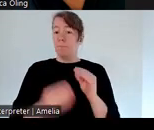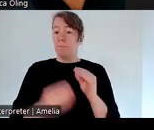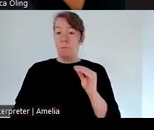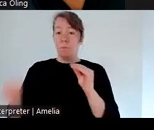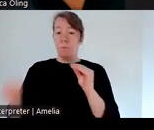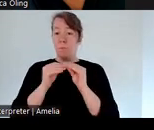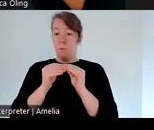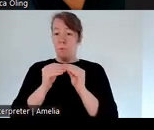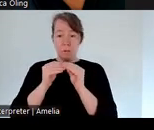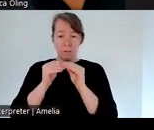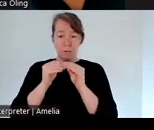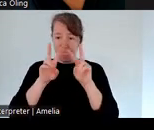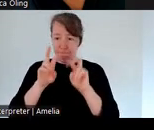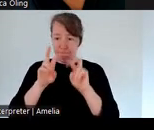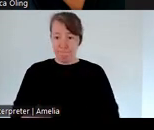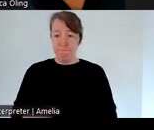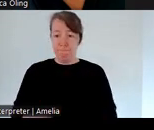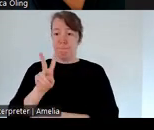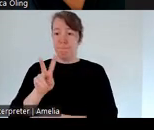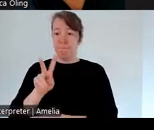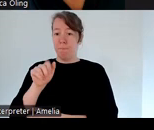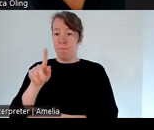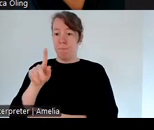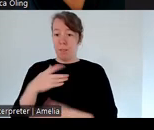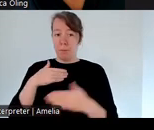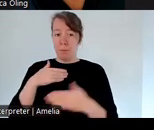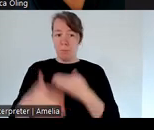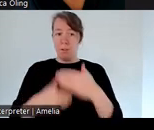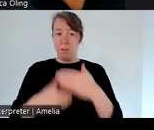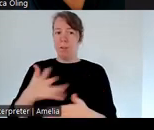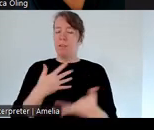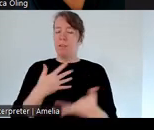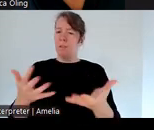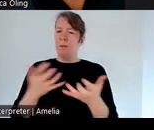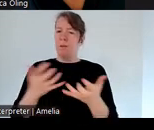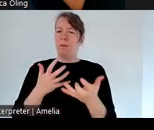again we wanted to make it something that could really fit into a person's day pretty easily.